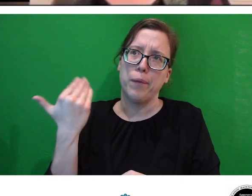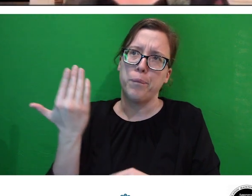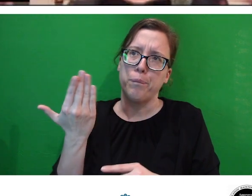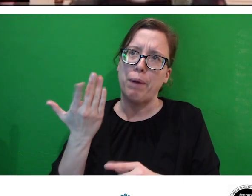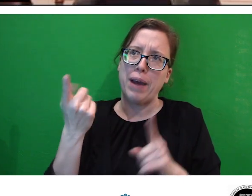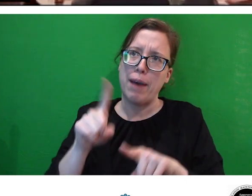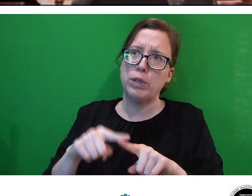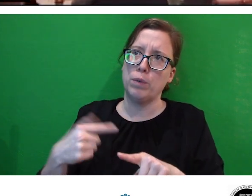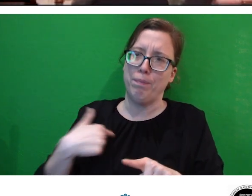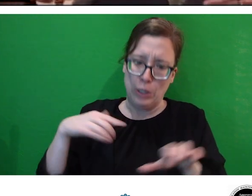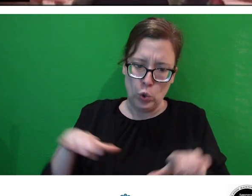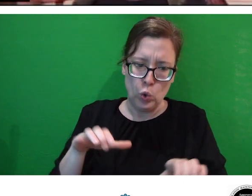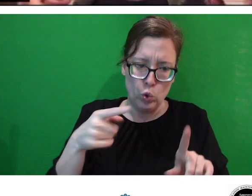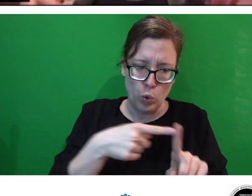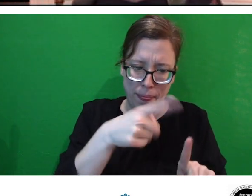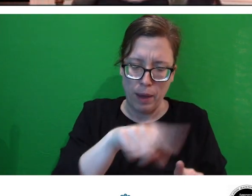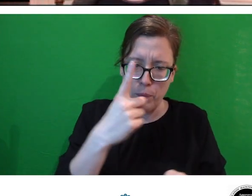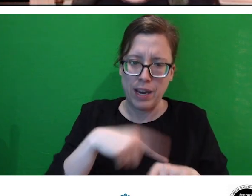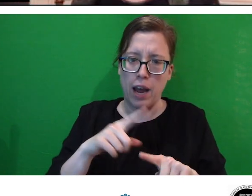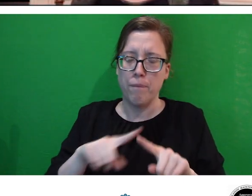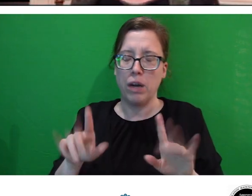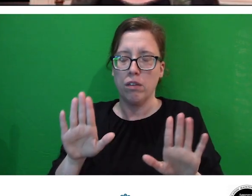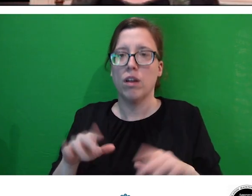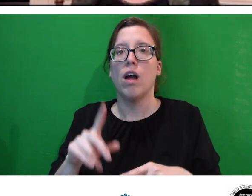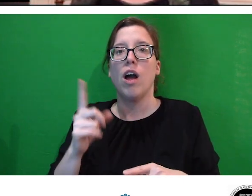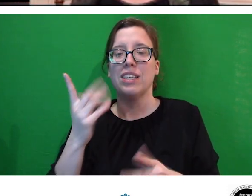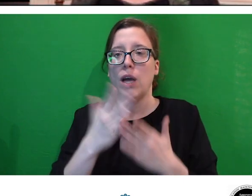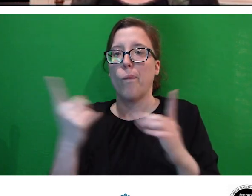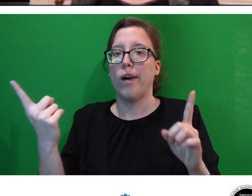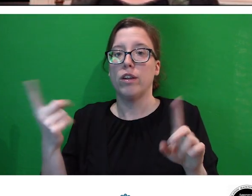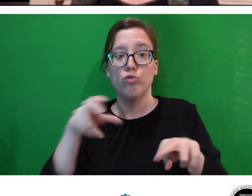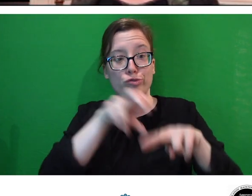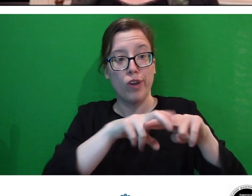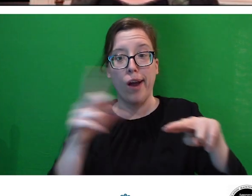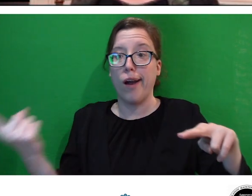If a kid uses a chair, have you ever seen this happen? I think I've seen it happen and I think